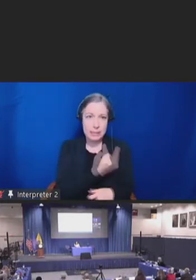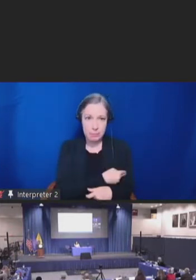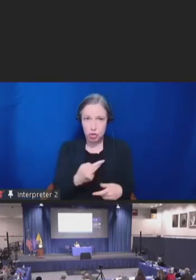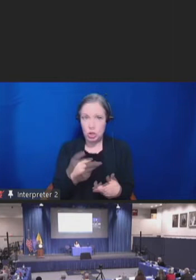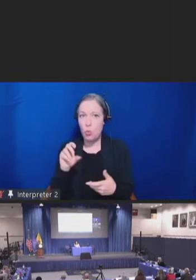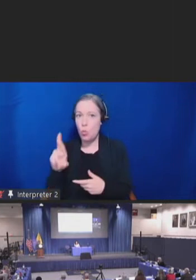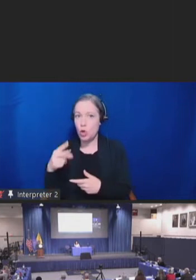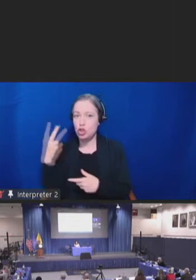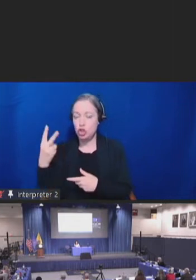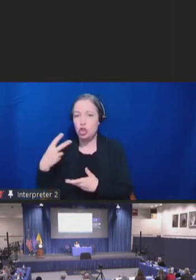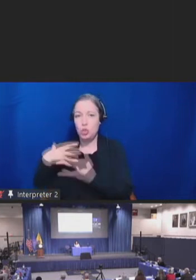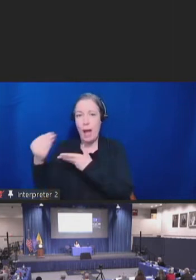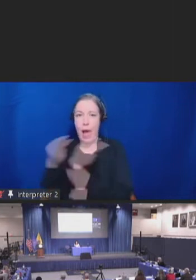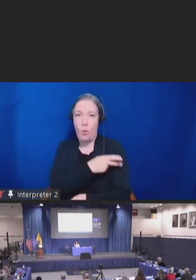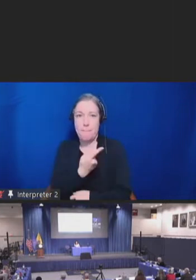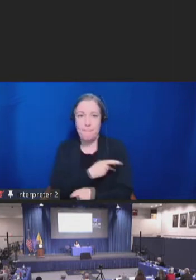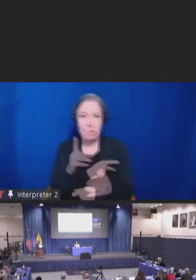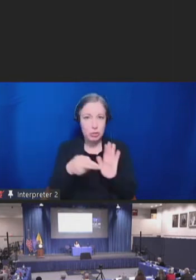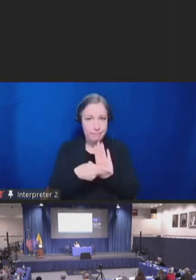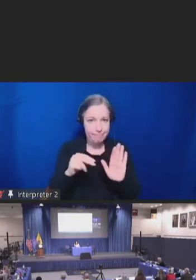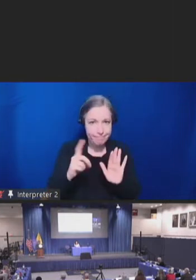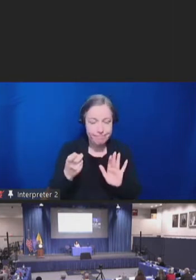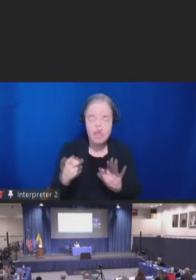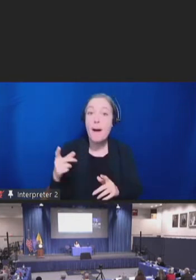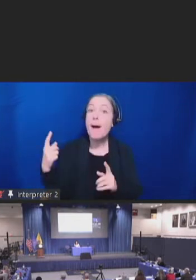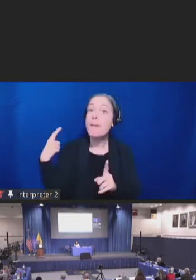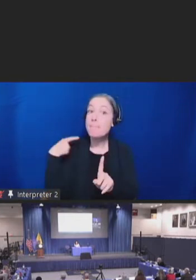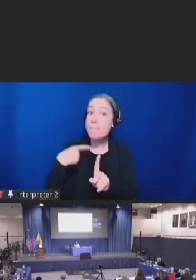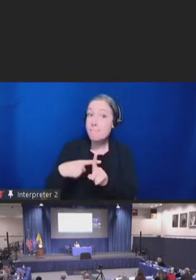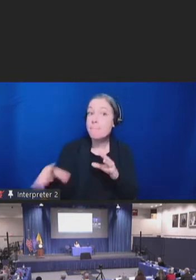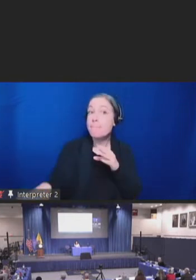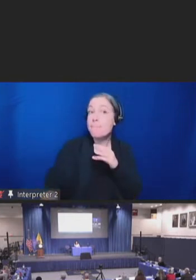one or more prescriptions for a long-term asthma control medication.